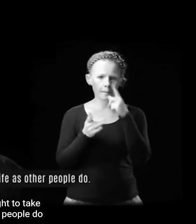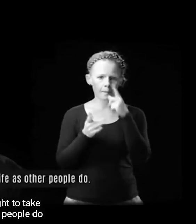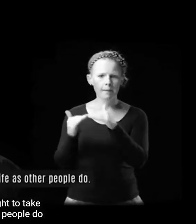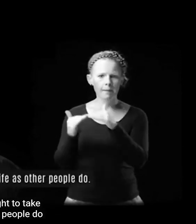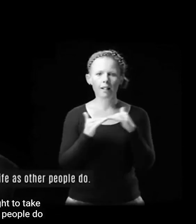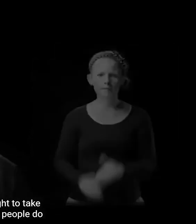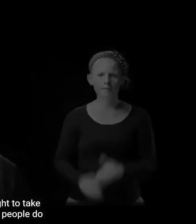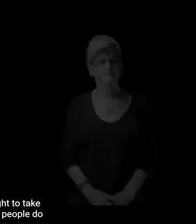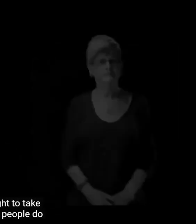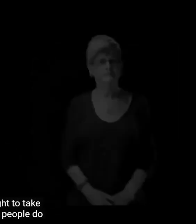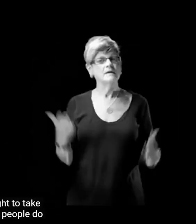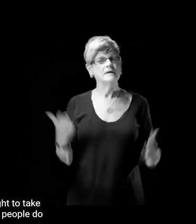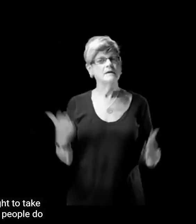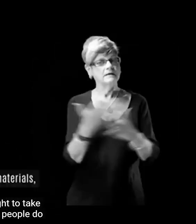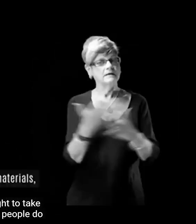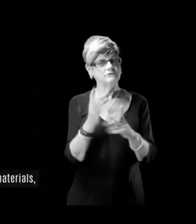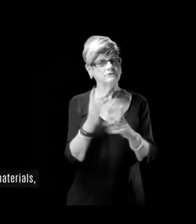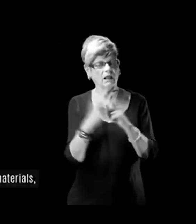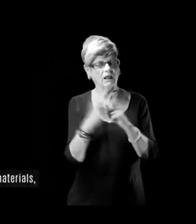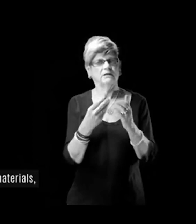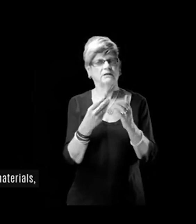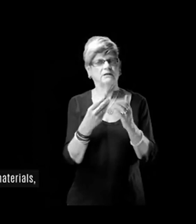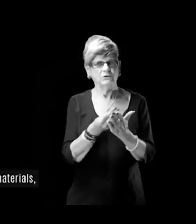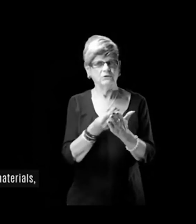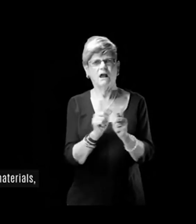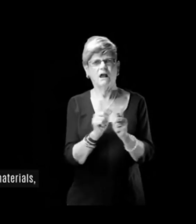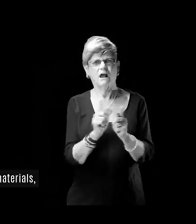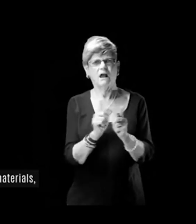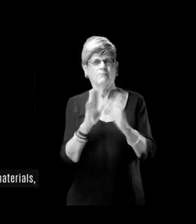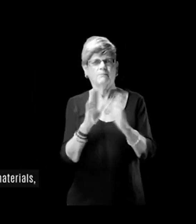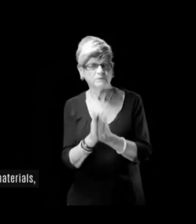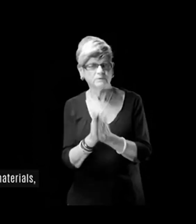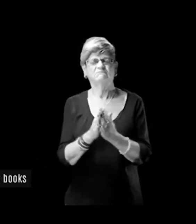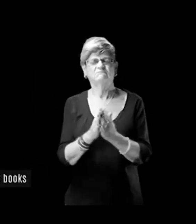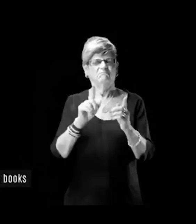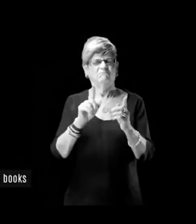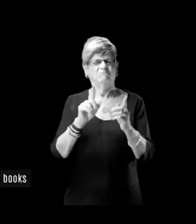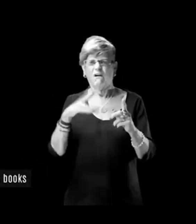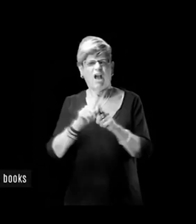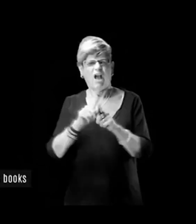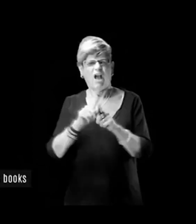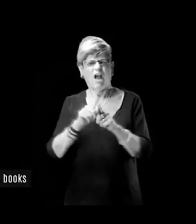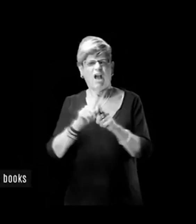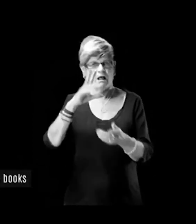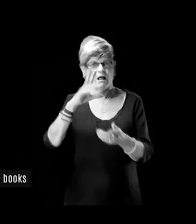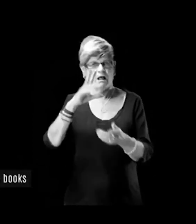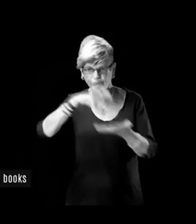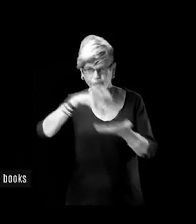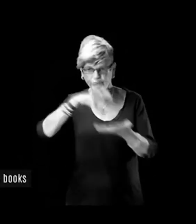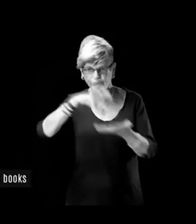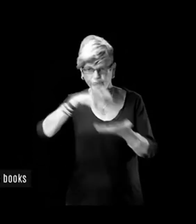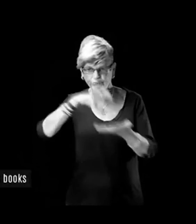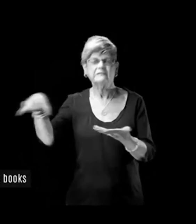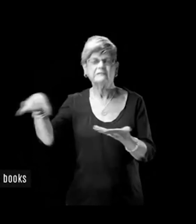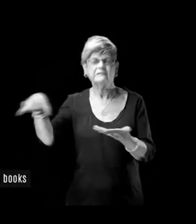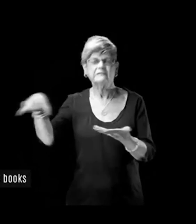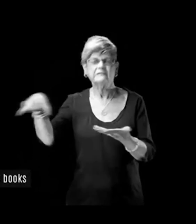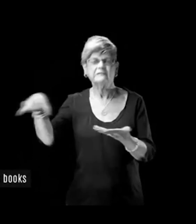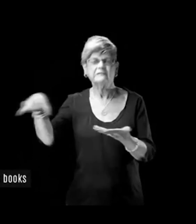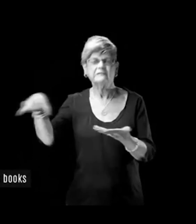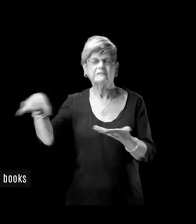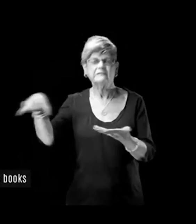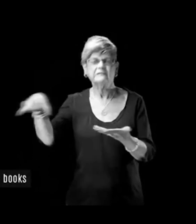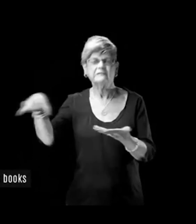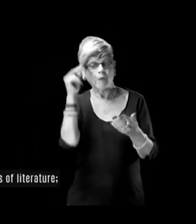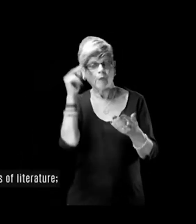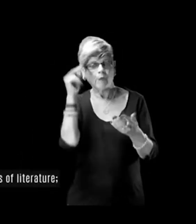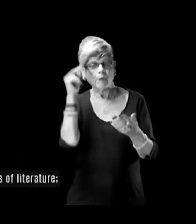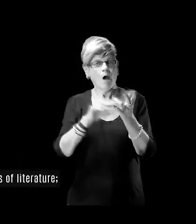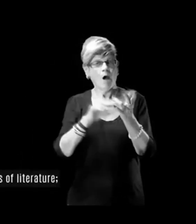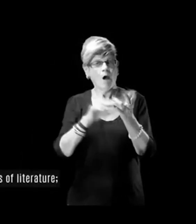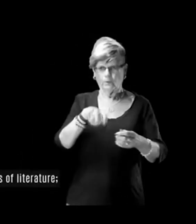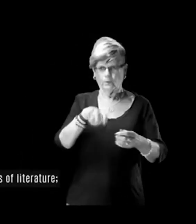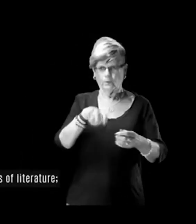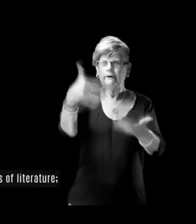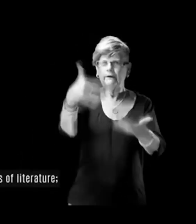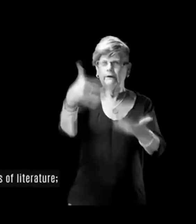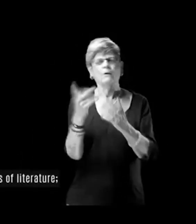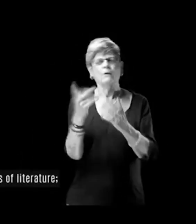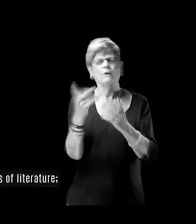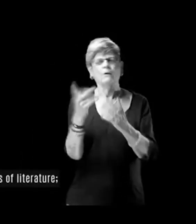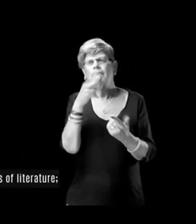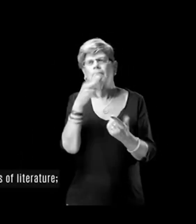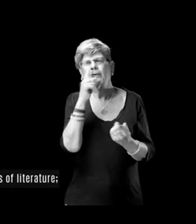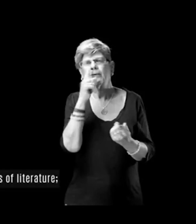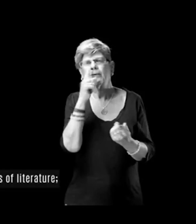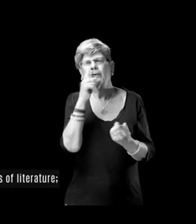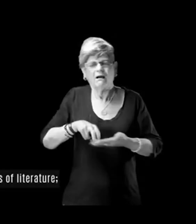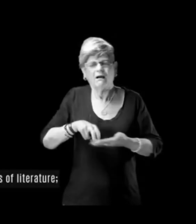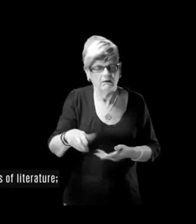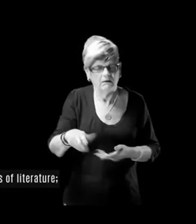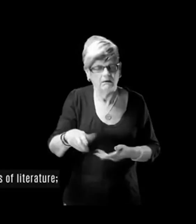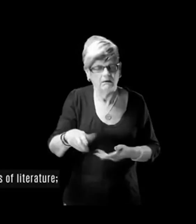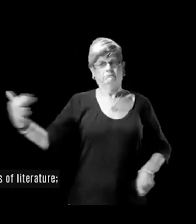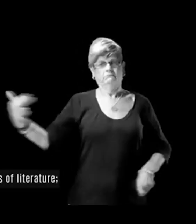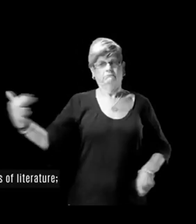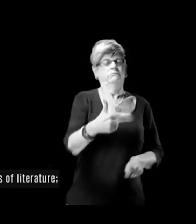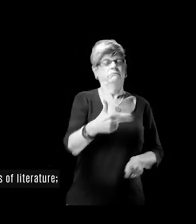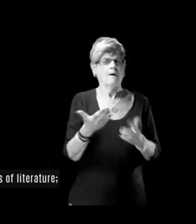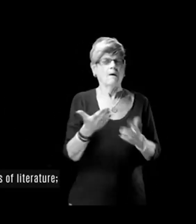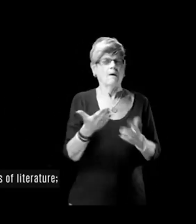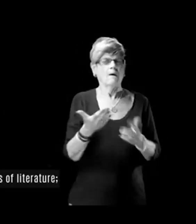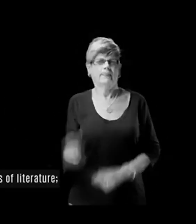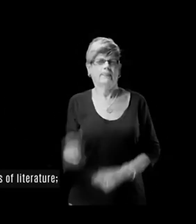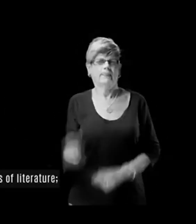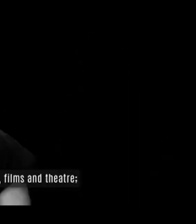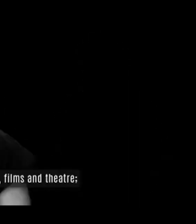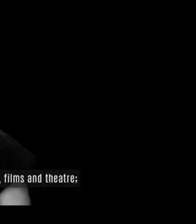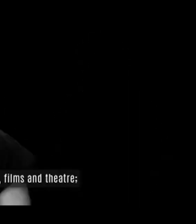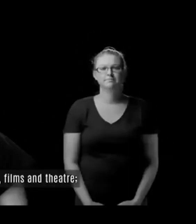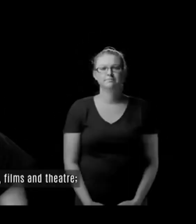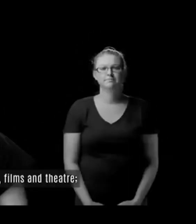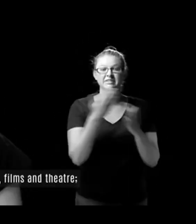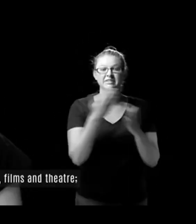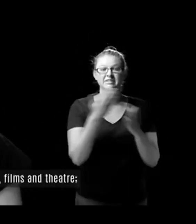cultural materials such as books and other forms of literature; television programs,